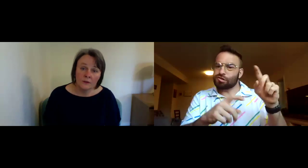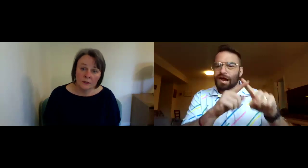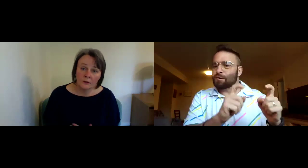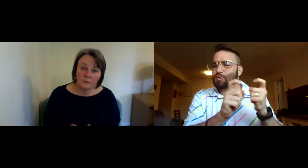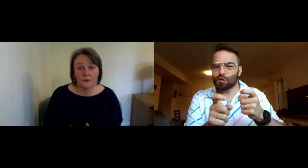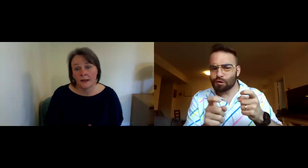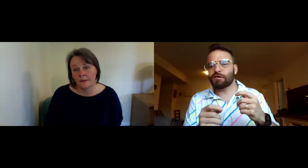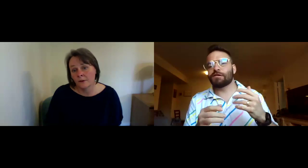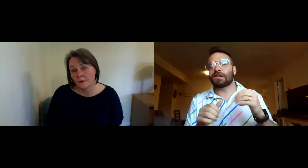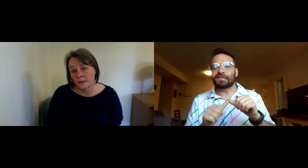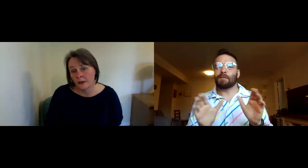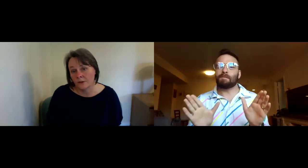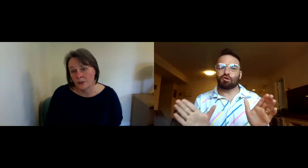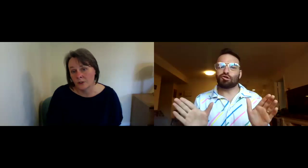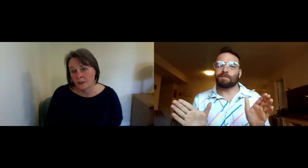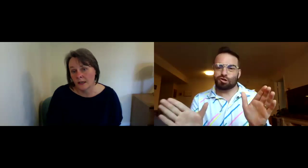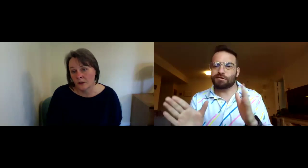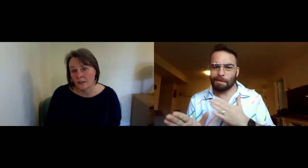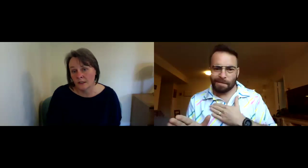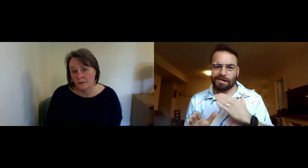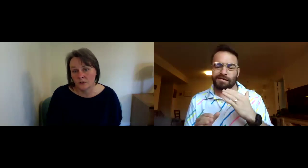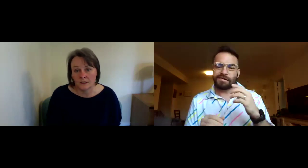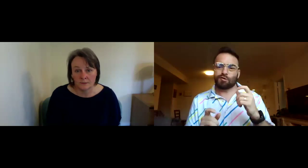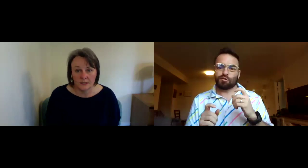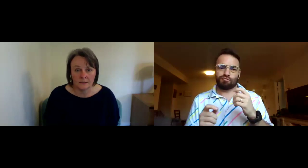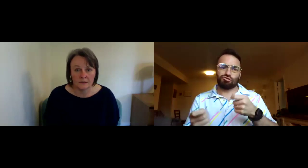those other people had their own health issues and couldn't give a transplant.